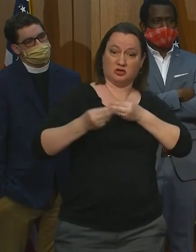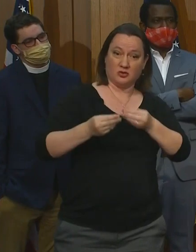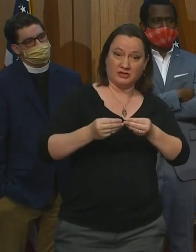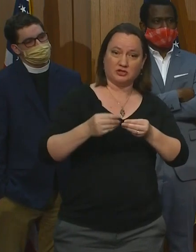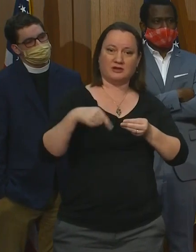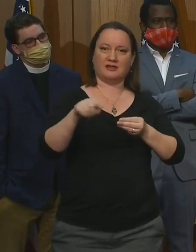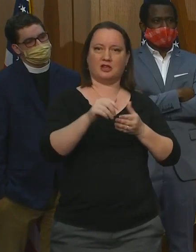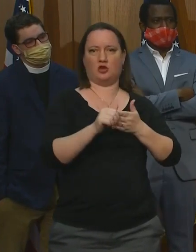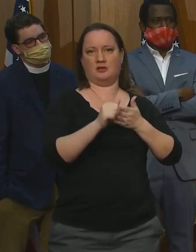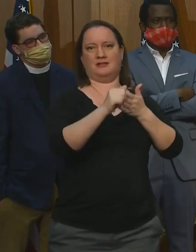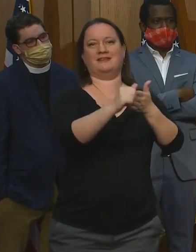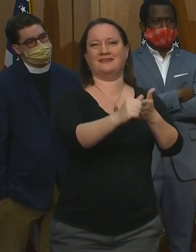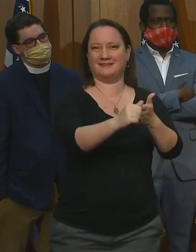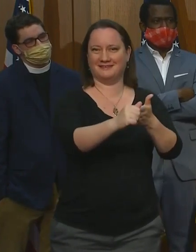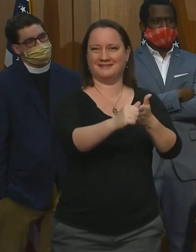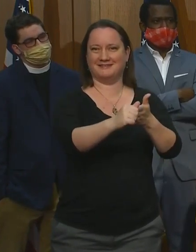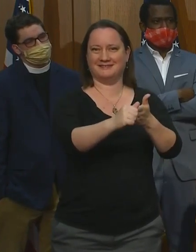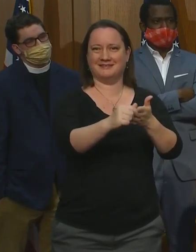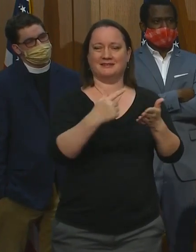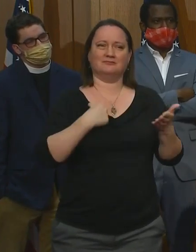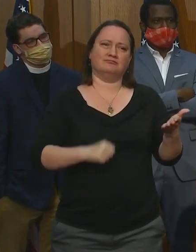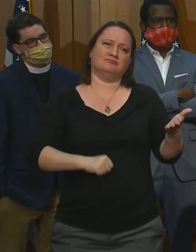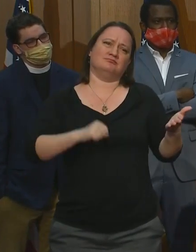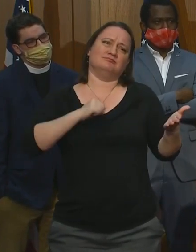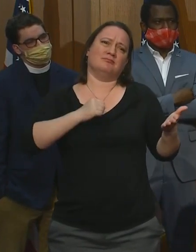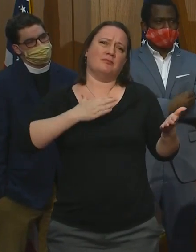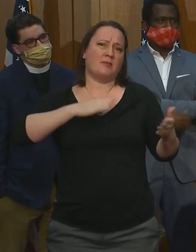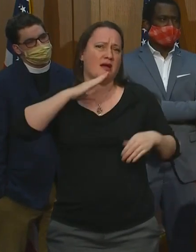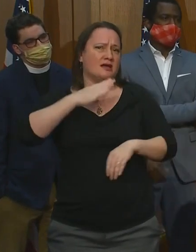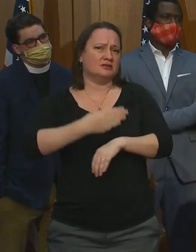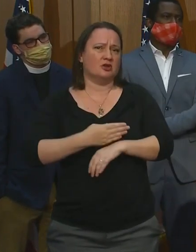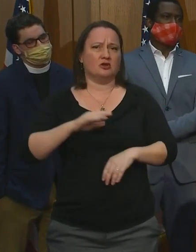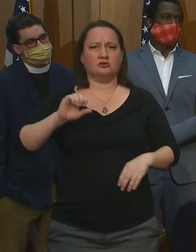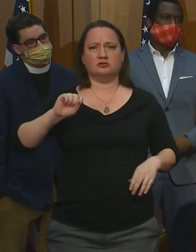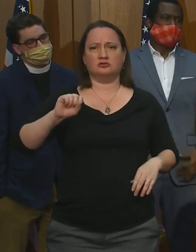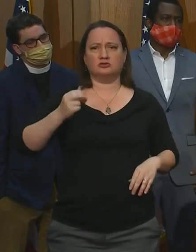A NEW GENERATION THAT ARE